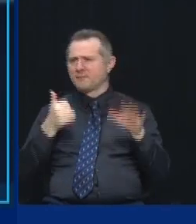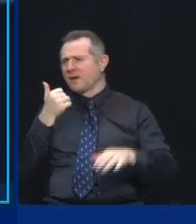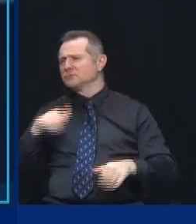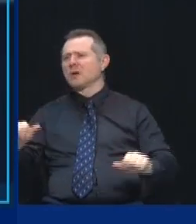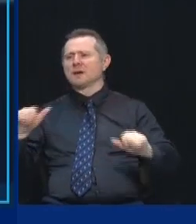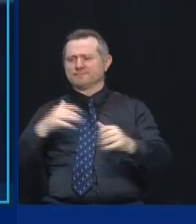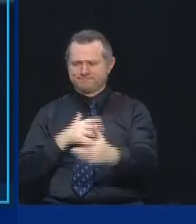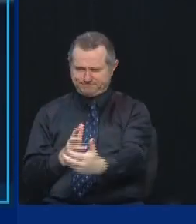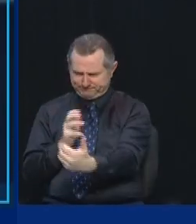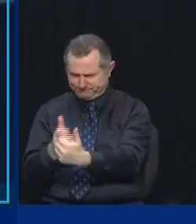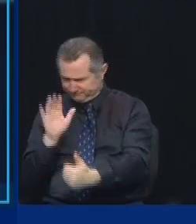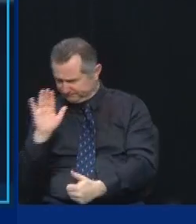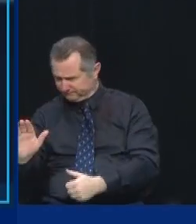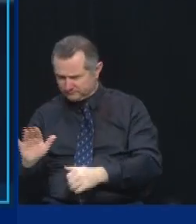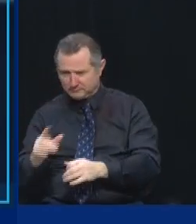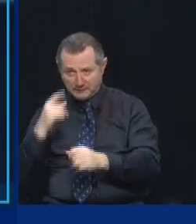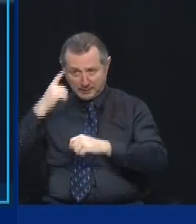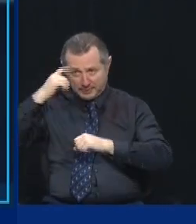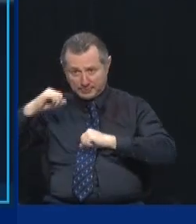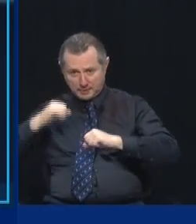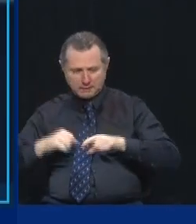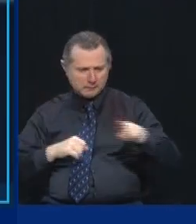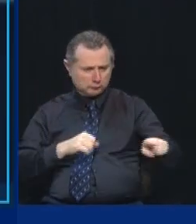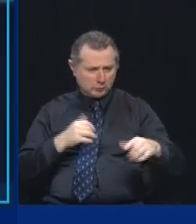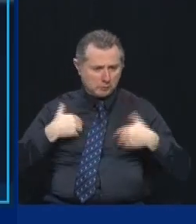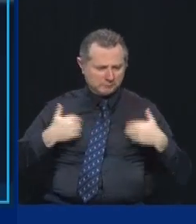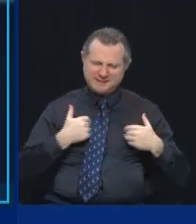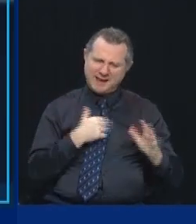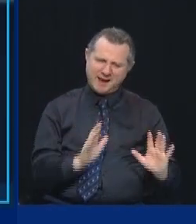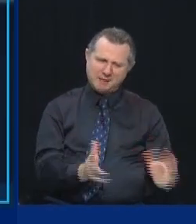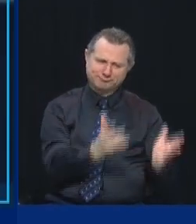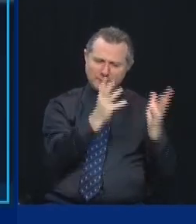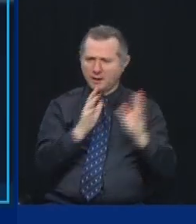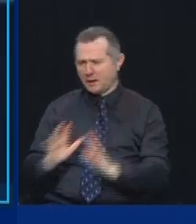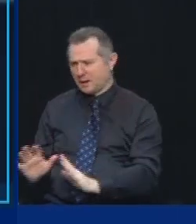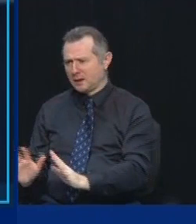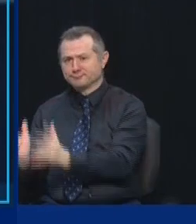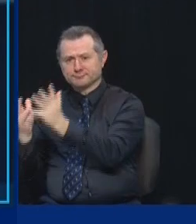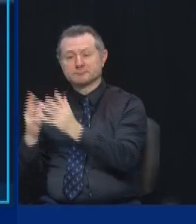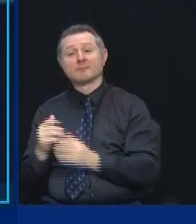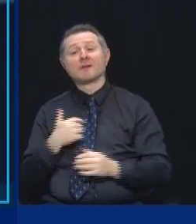DOUBTS. AND WE'RE WORKING VERY HARD TO